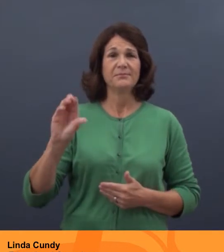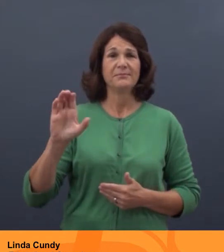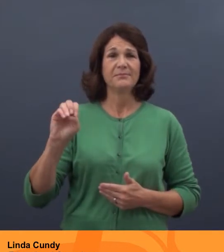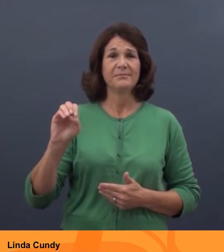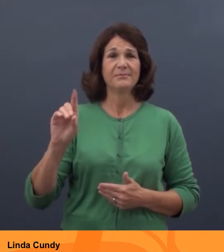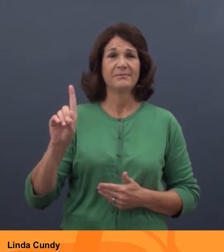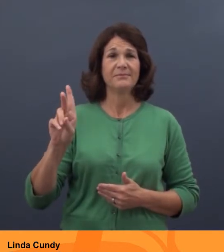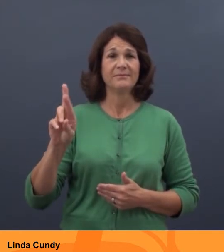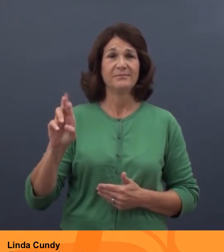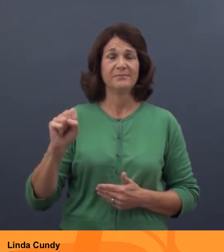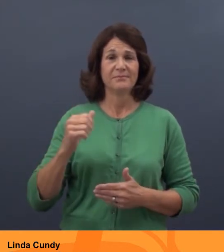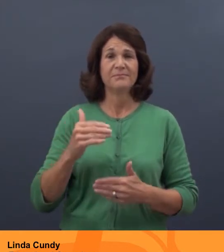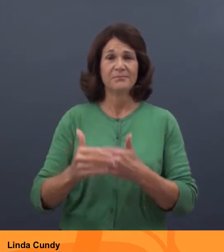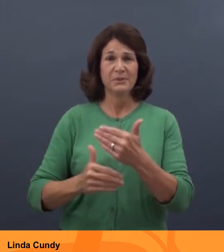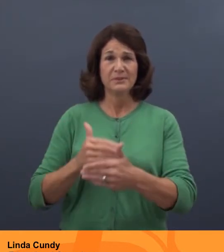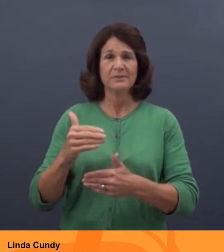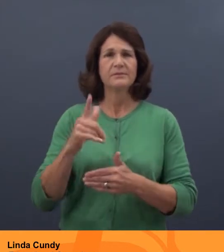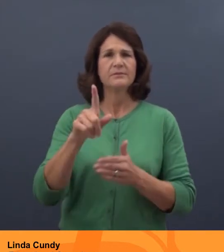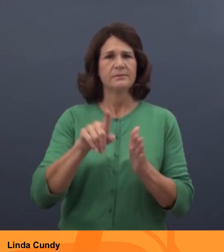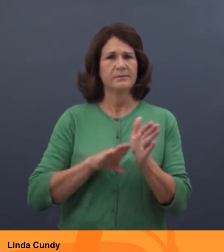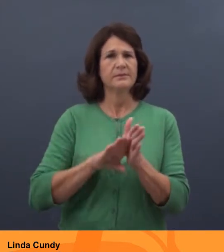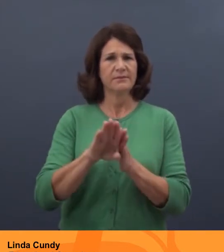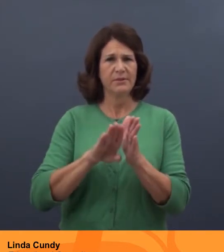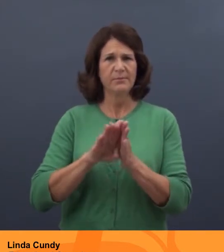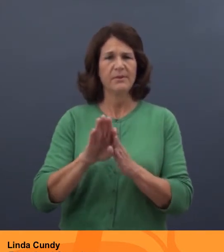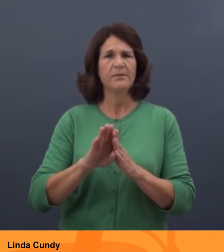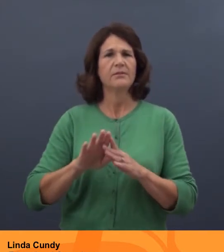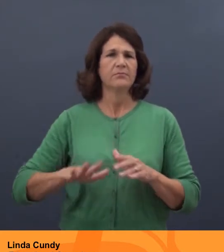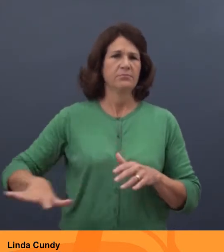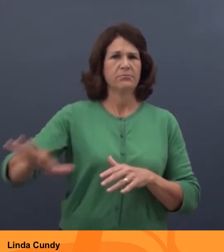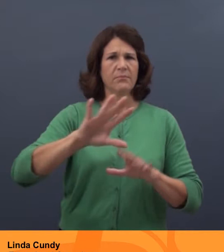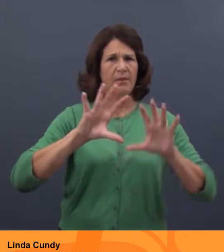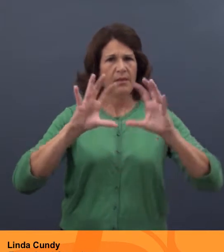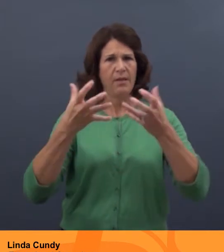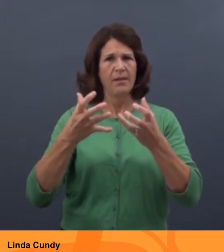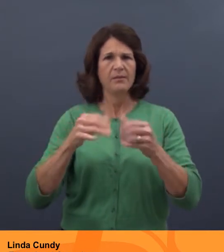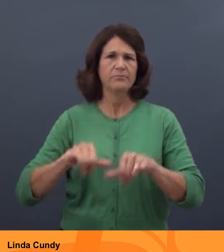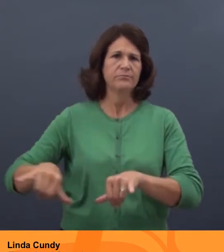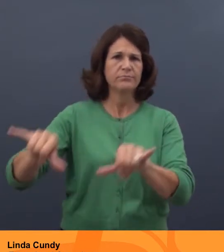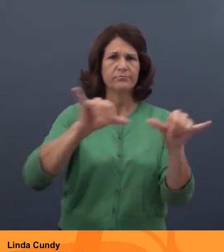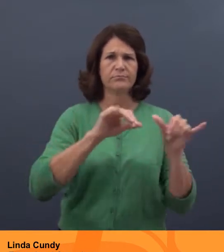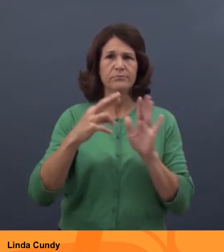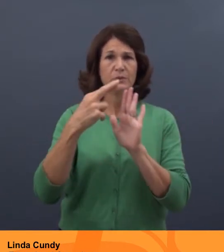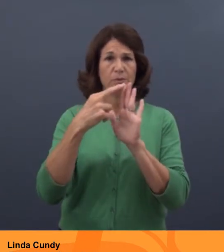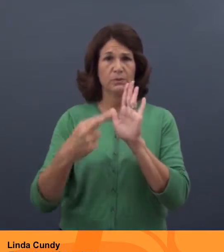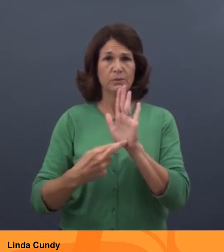Procedures. You'll want to develop whole class rules for group discussions.